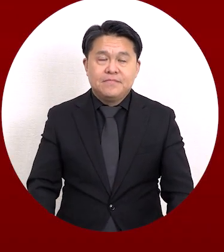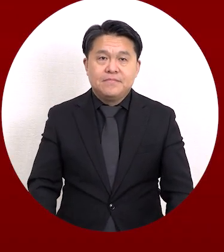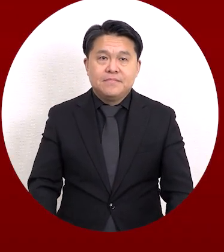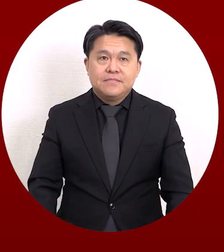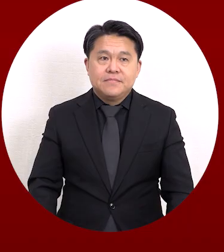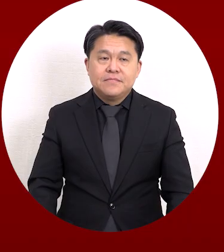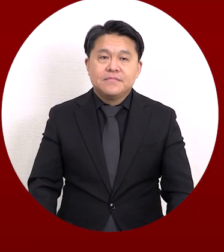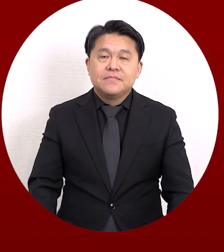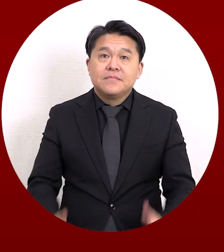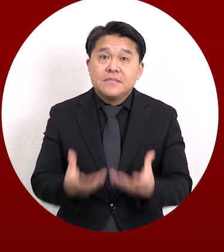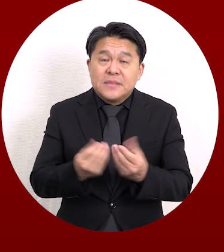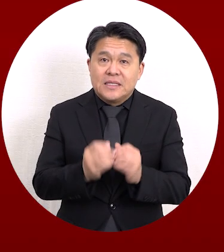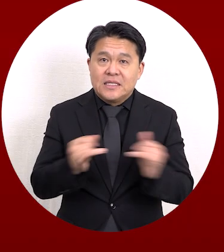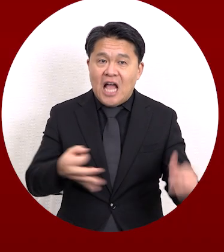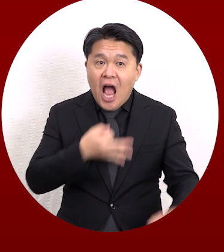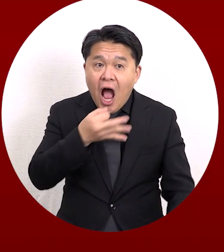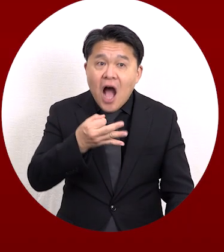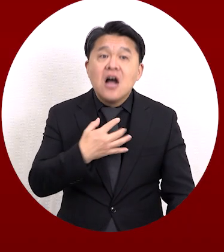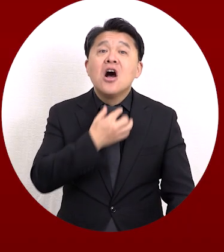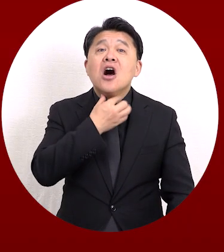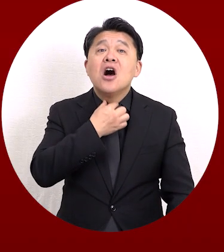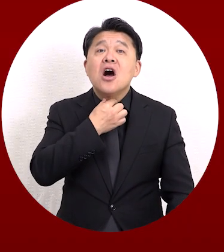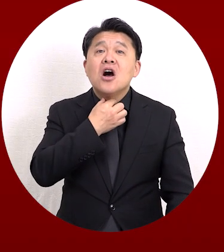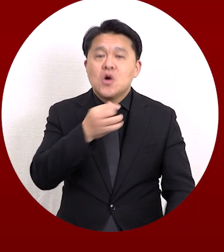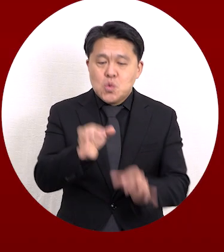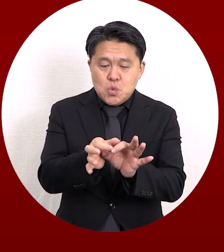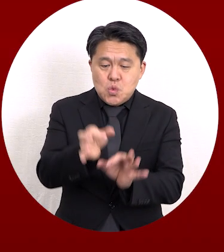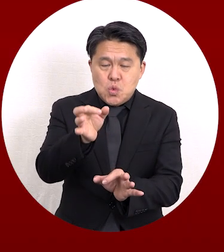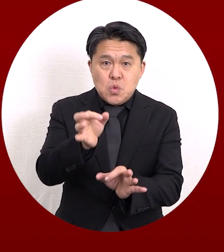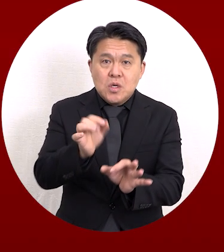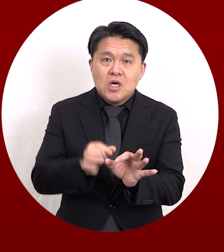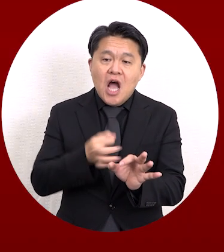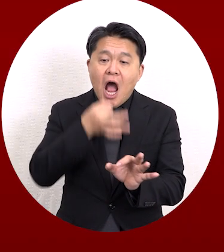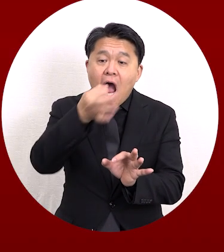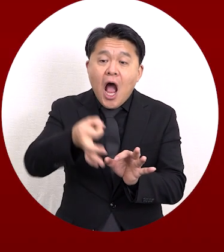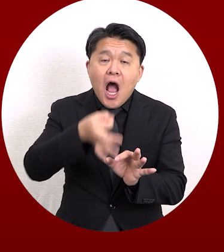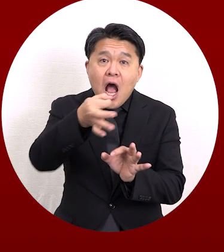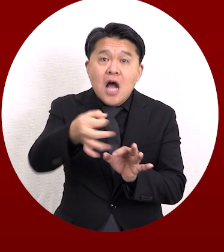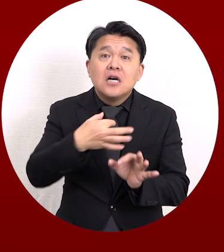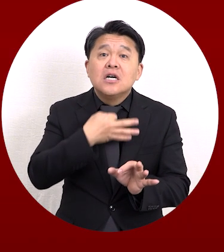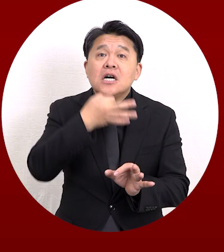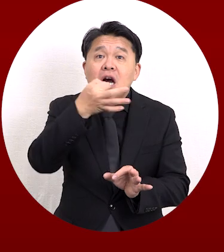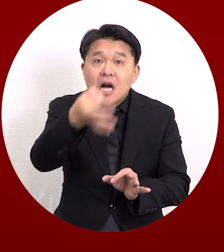When we make sounds, they resonate through our vocal cords, which are like tubes that produce sound.